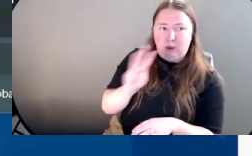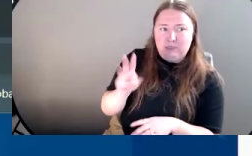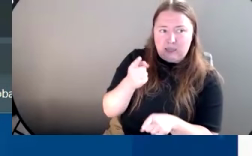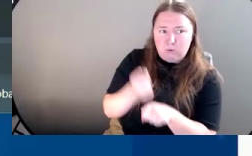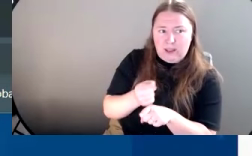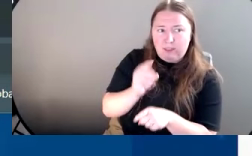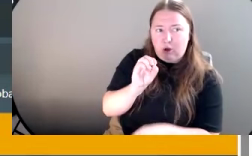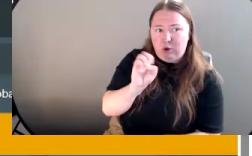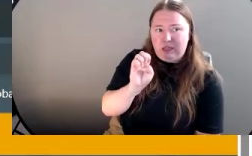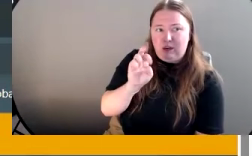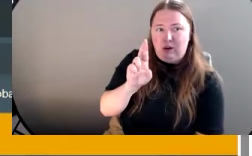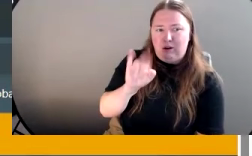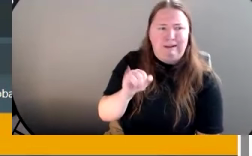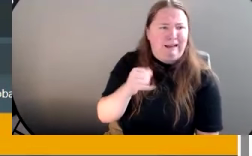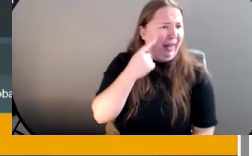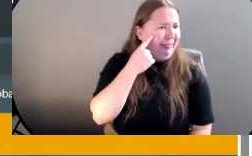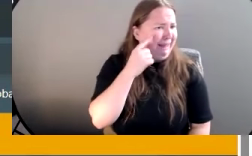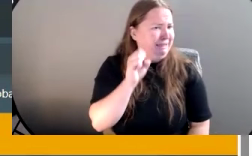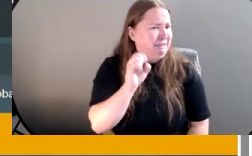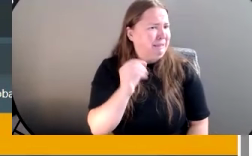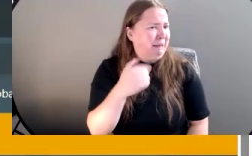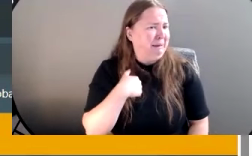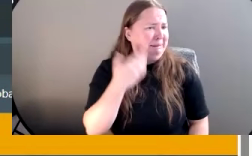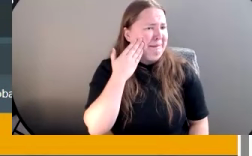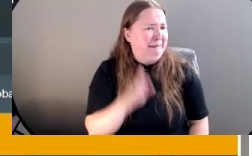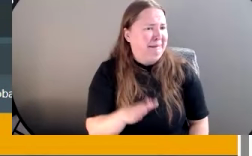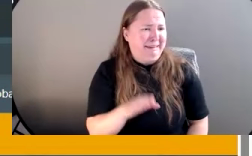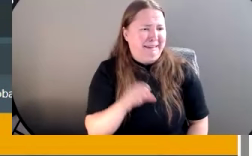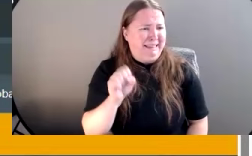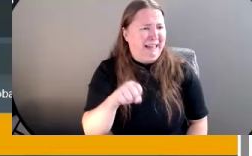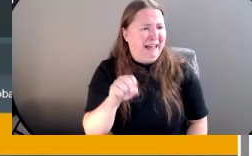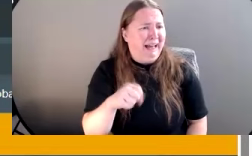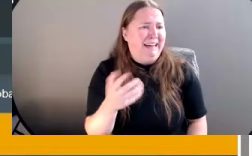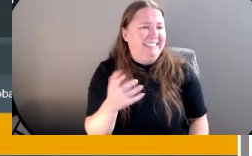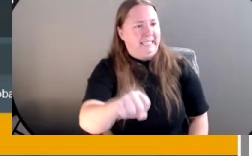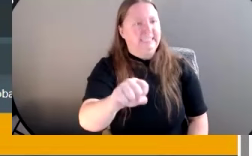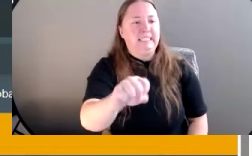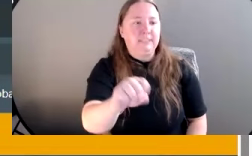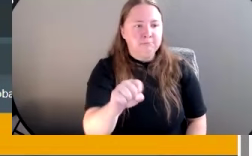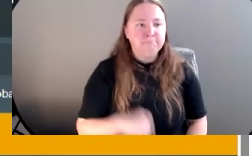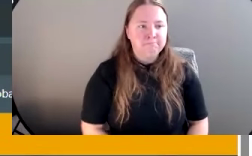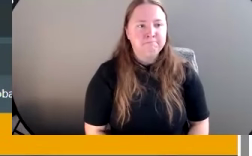I think I am okay. Yeah. Yes. Okay.